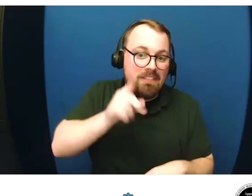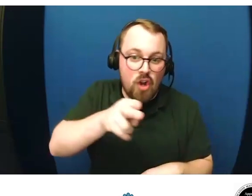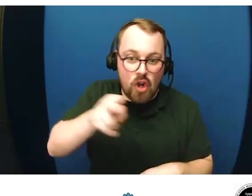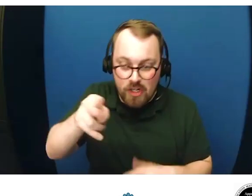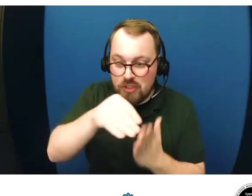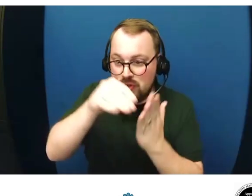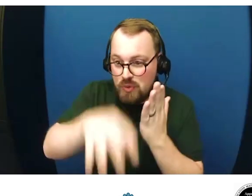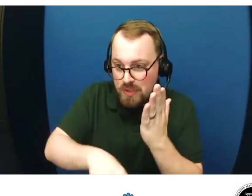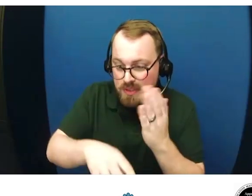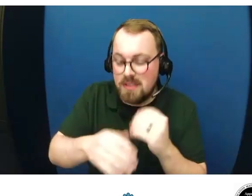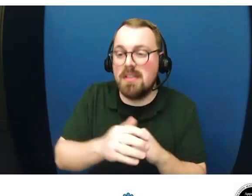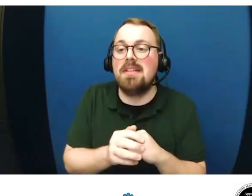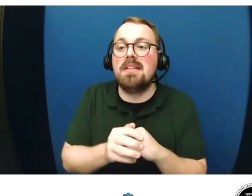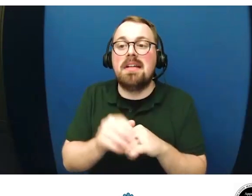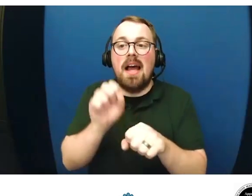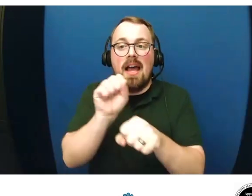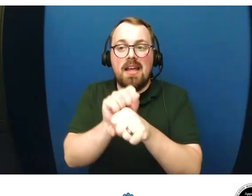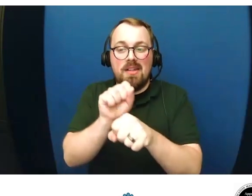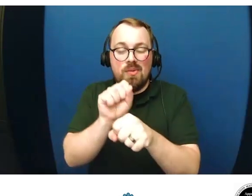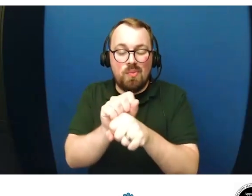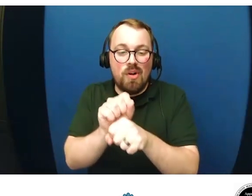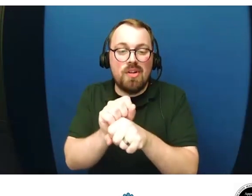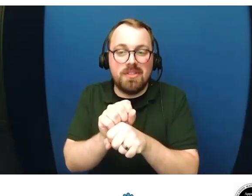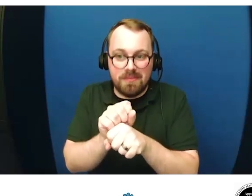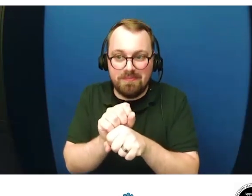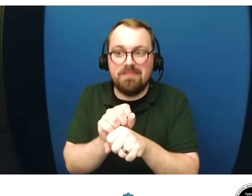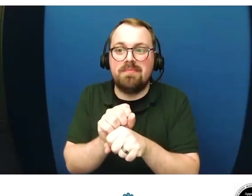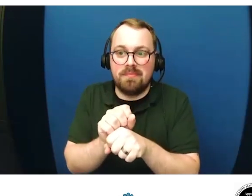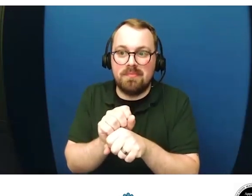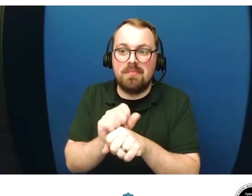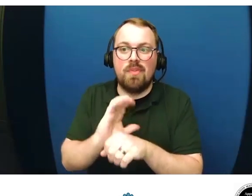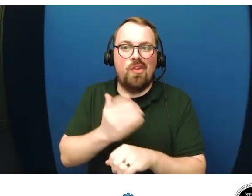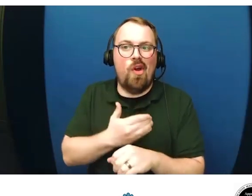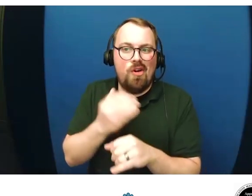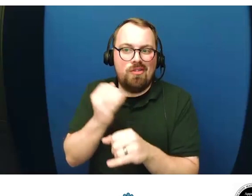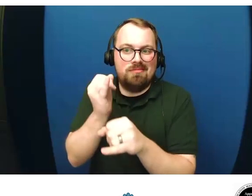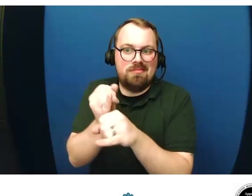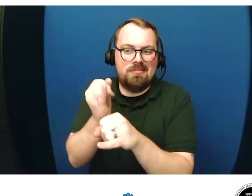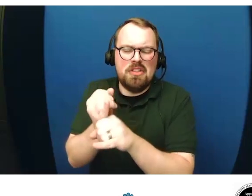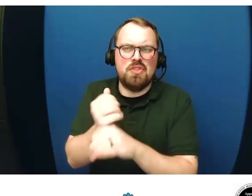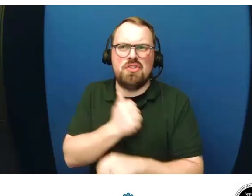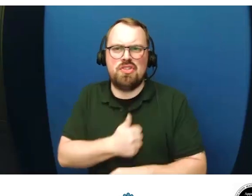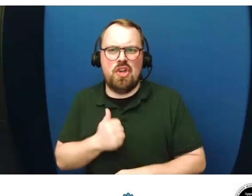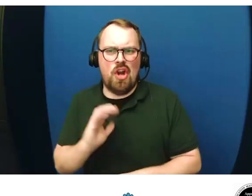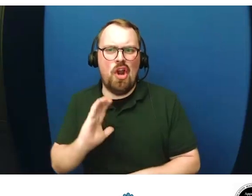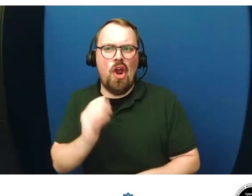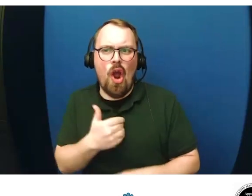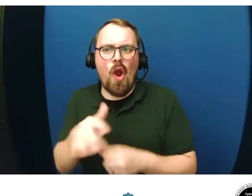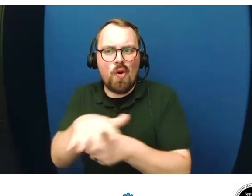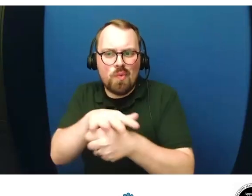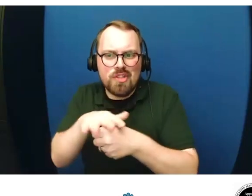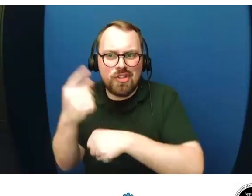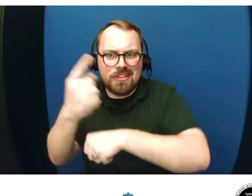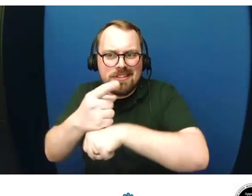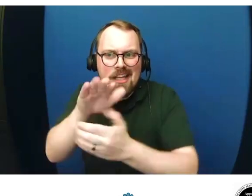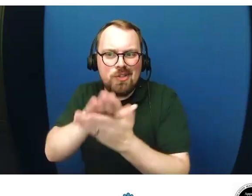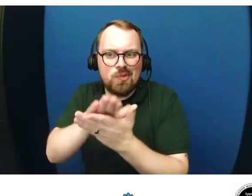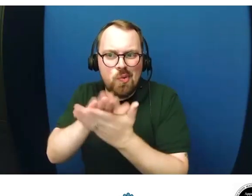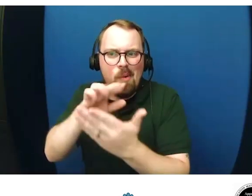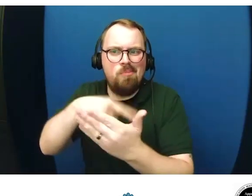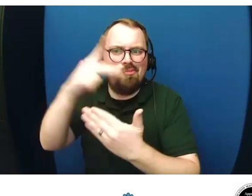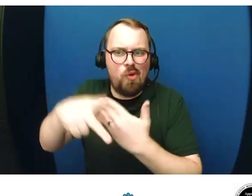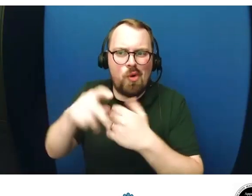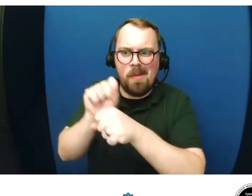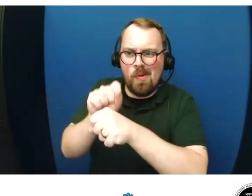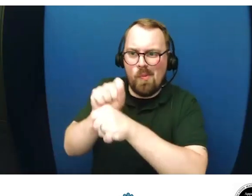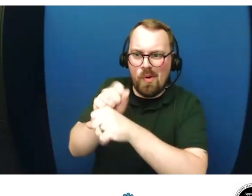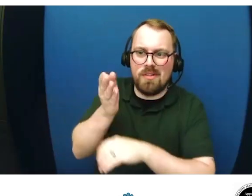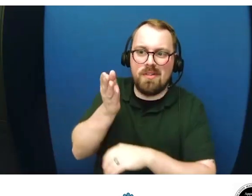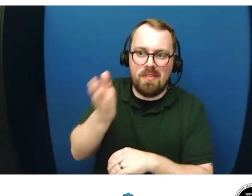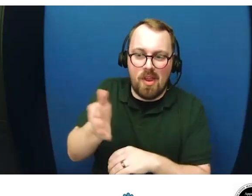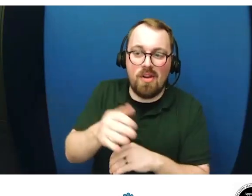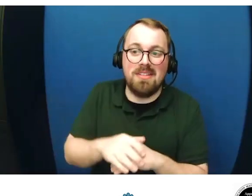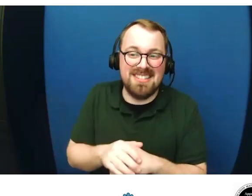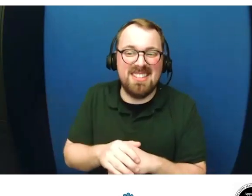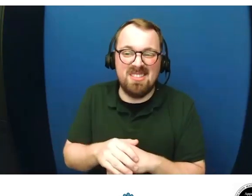Hearing. I worked in our residential–or I'm sorry– our regional day school programs for a while,